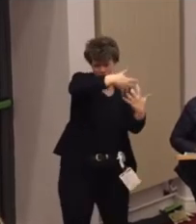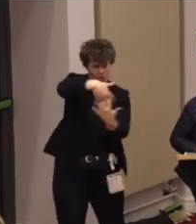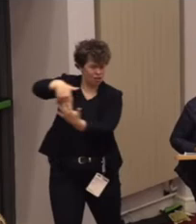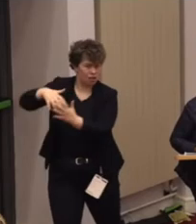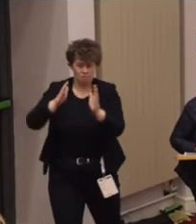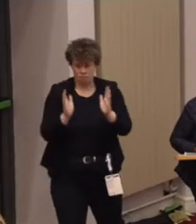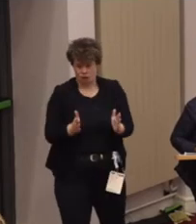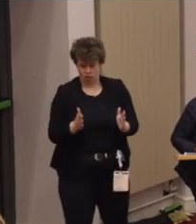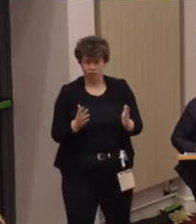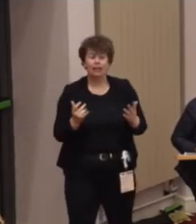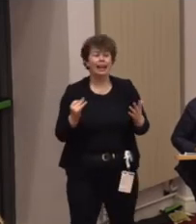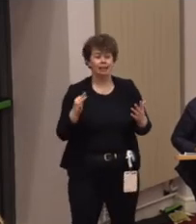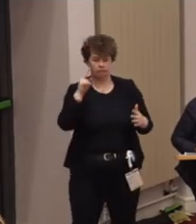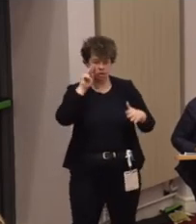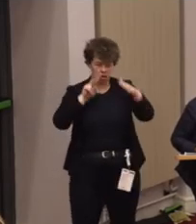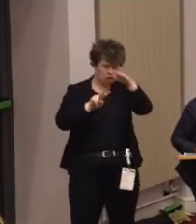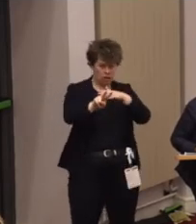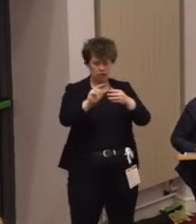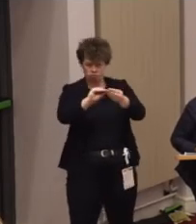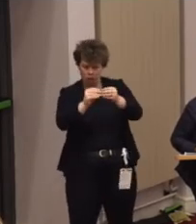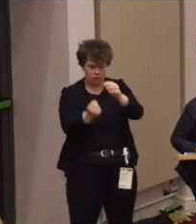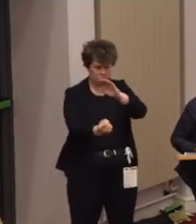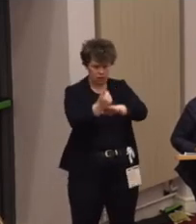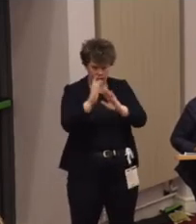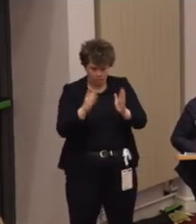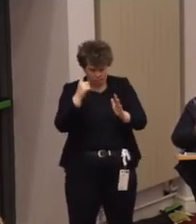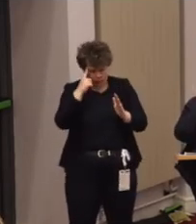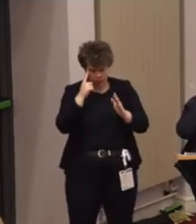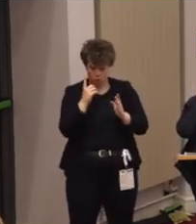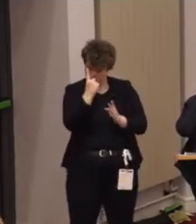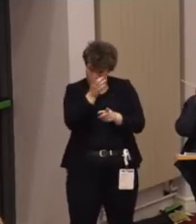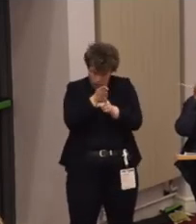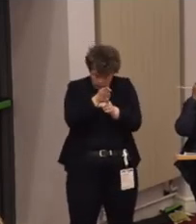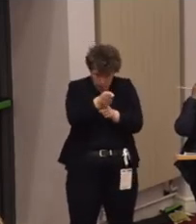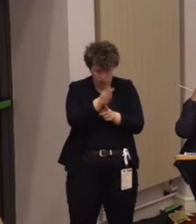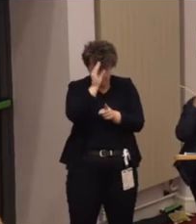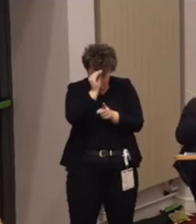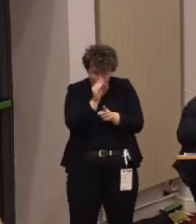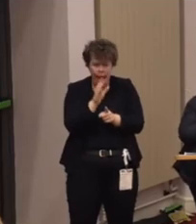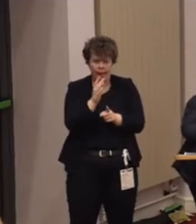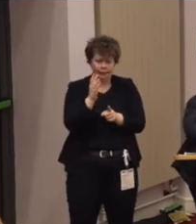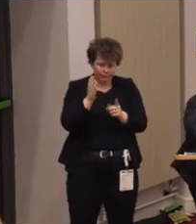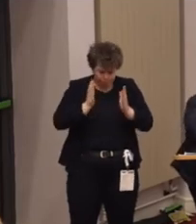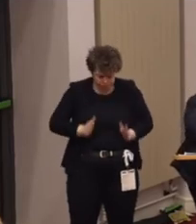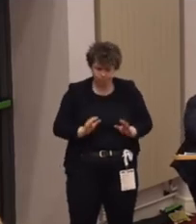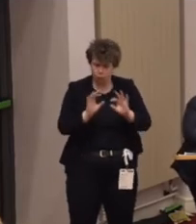plan from an intersection lens is very, very crucial. The most marginalised identities,